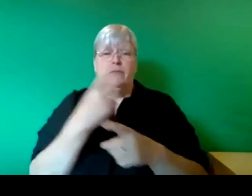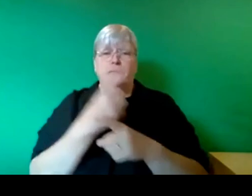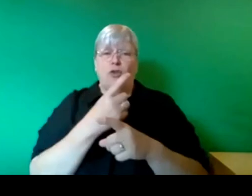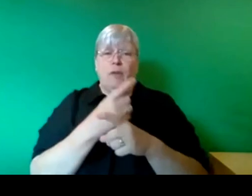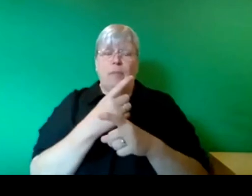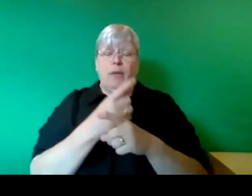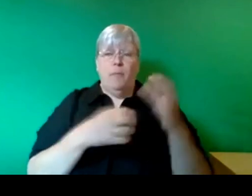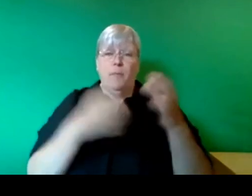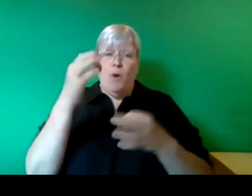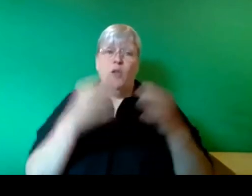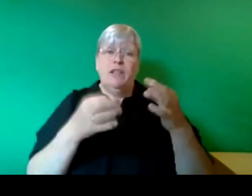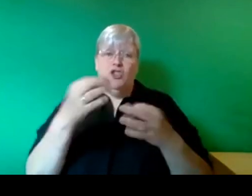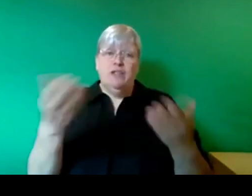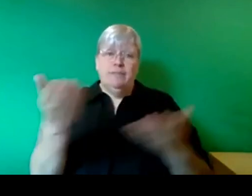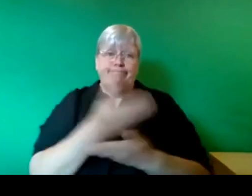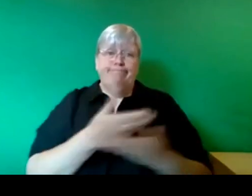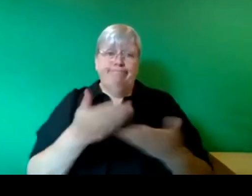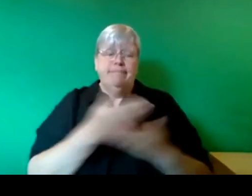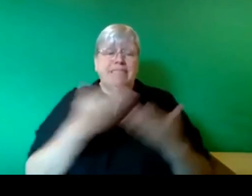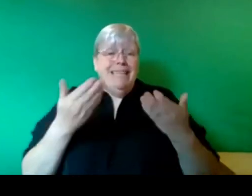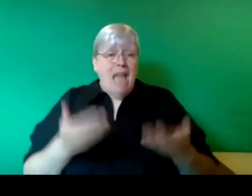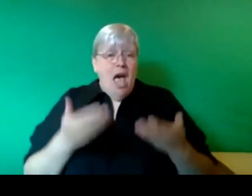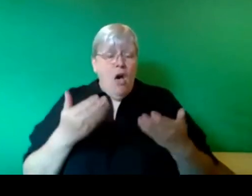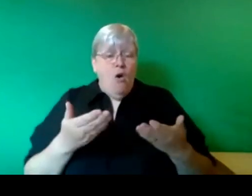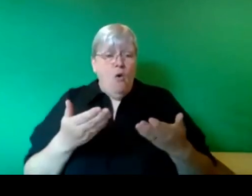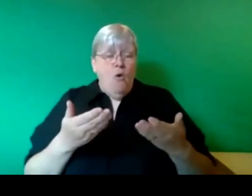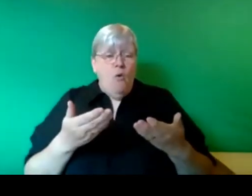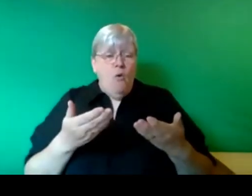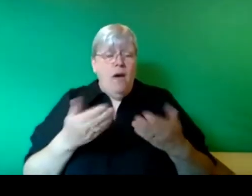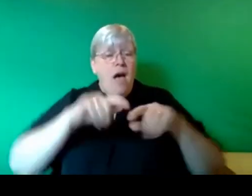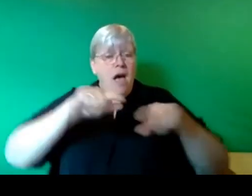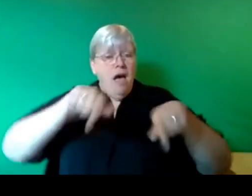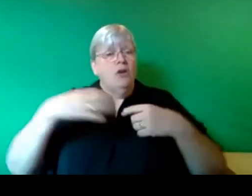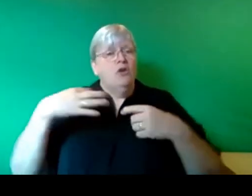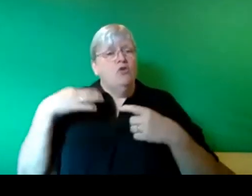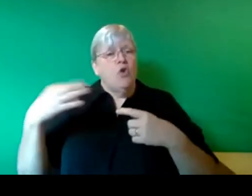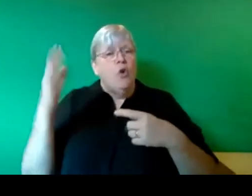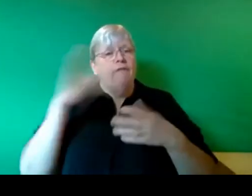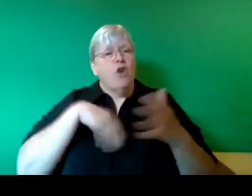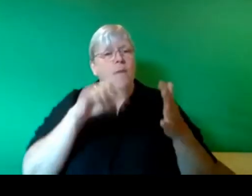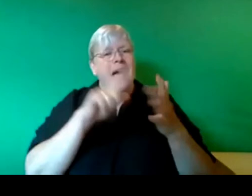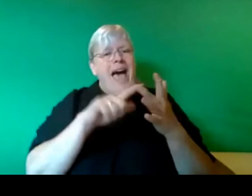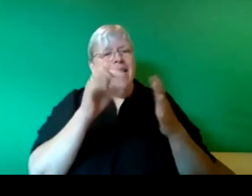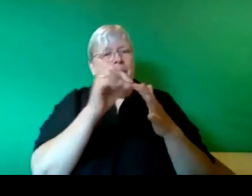and I think given the increasing role we now know from the IPCC of land in producing and